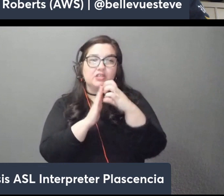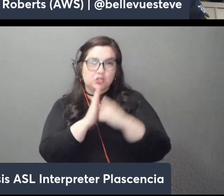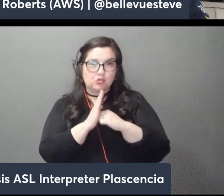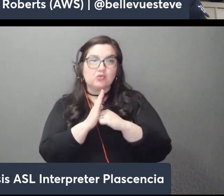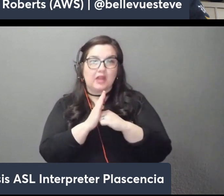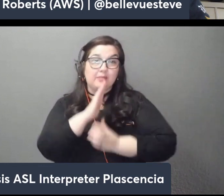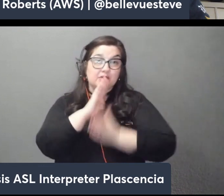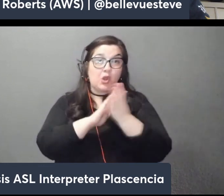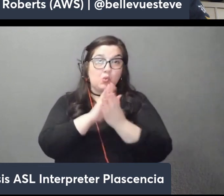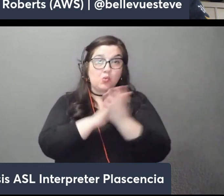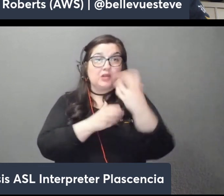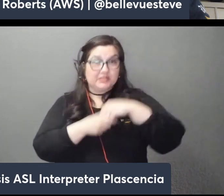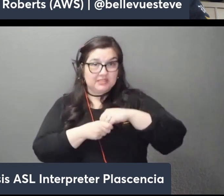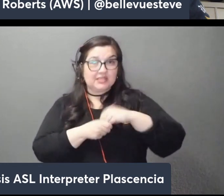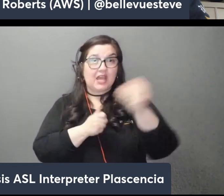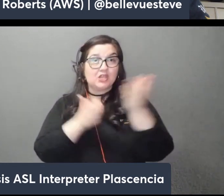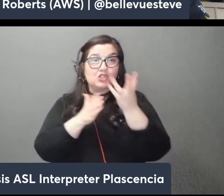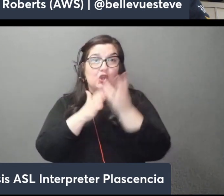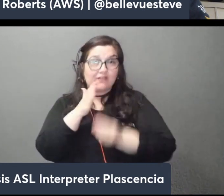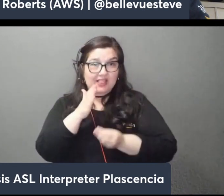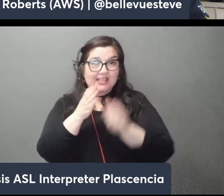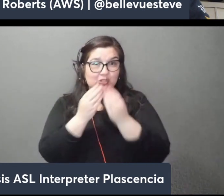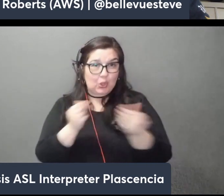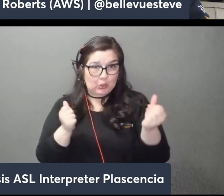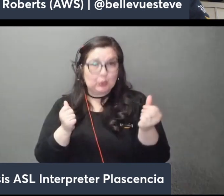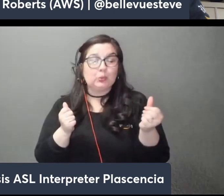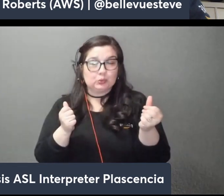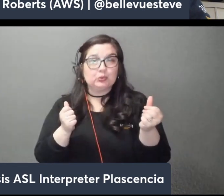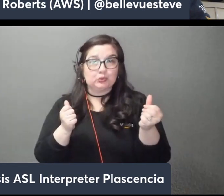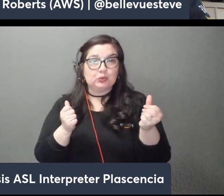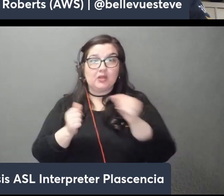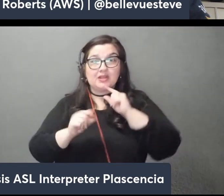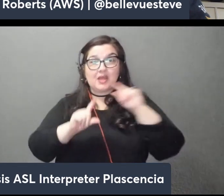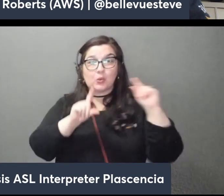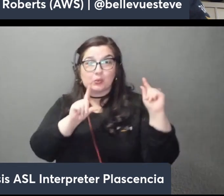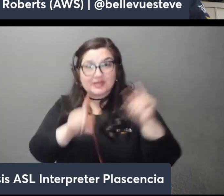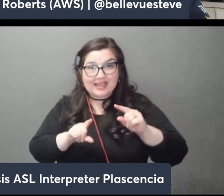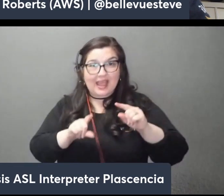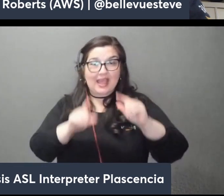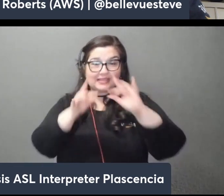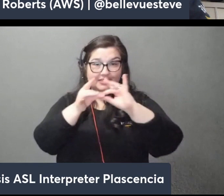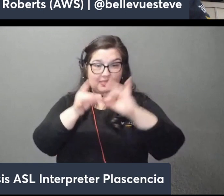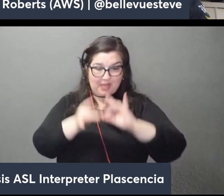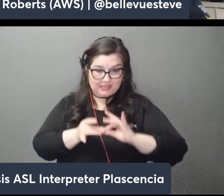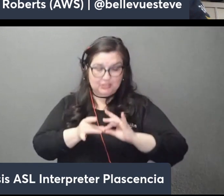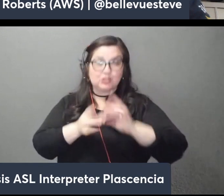in our serverless solution that is what reacts to the messages that are received and sends messages